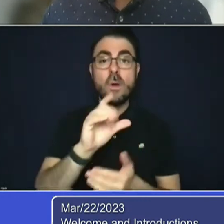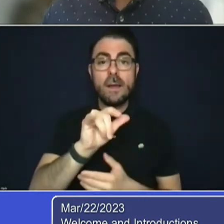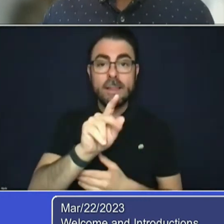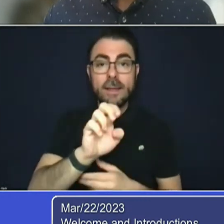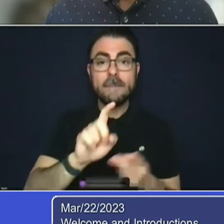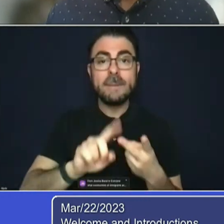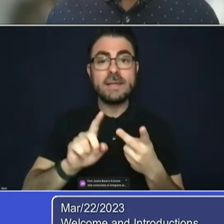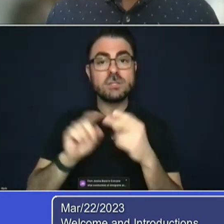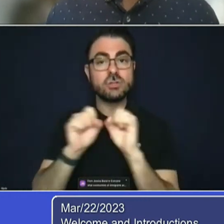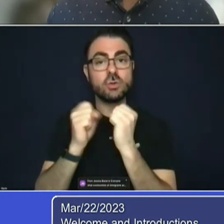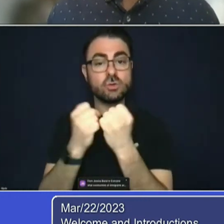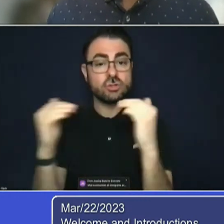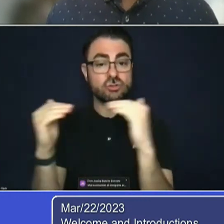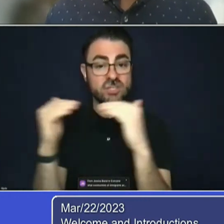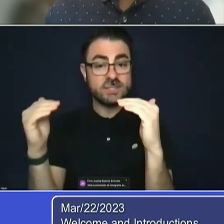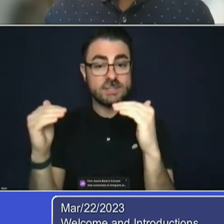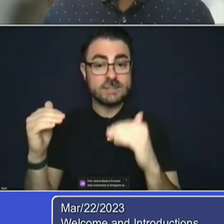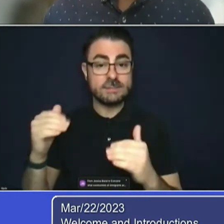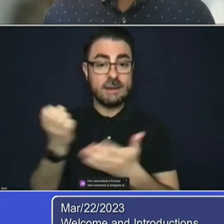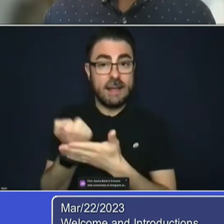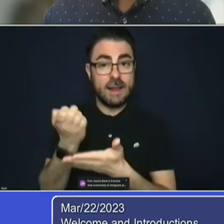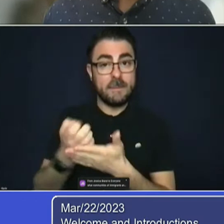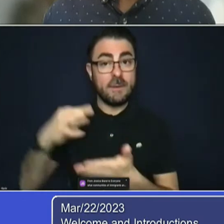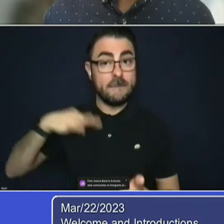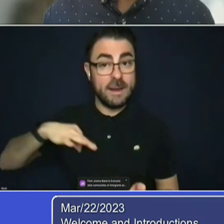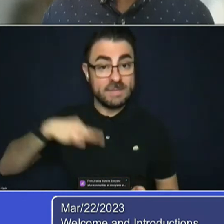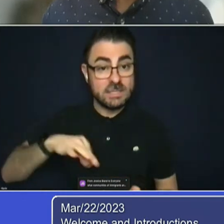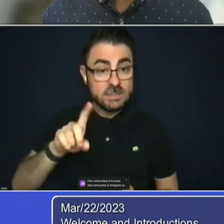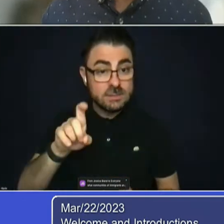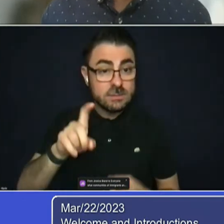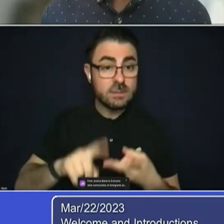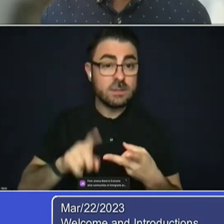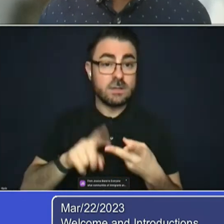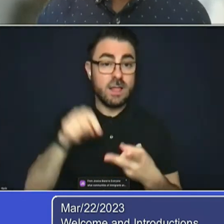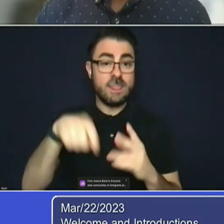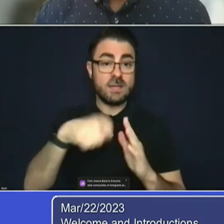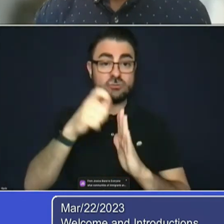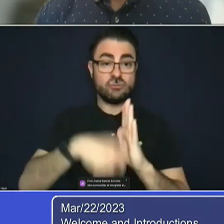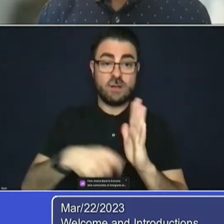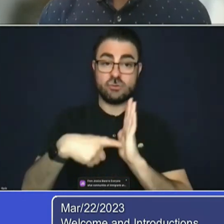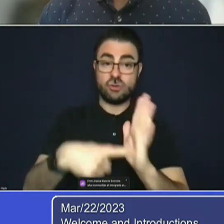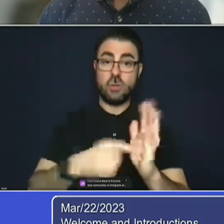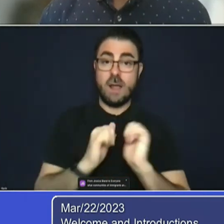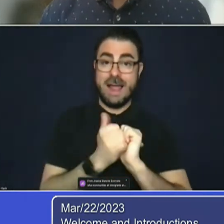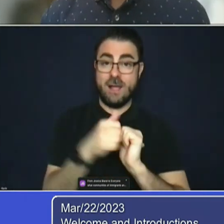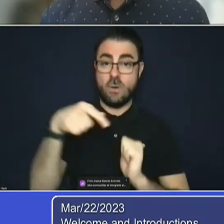DRAFT SUPPORT NEW CLIMATE JUSTICE AND SOCIAL ECONOMIC AND